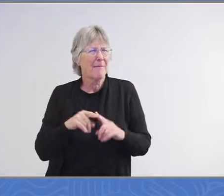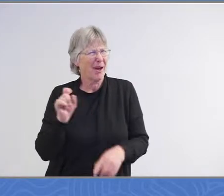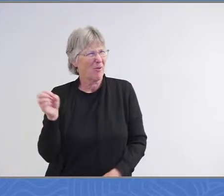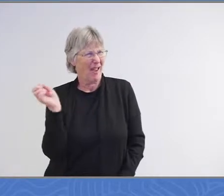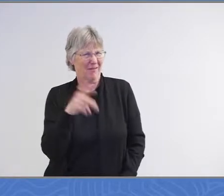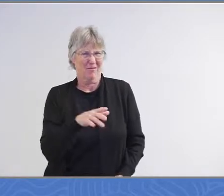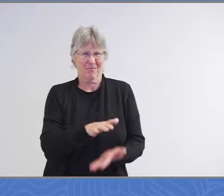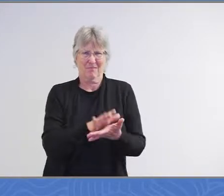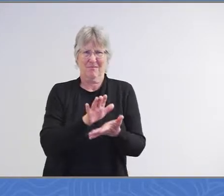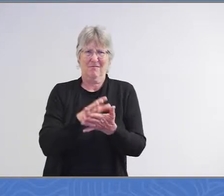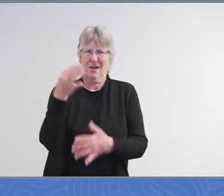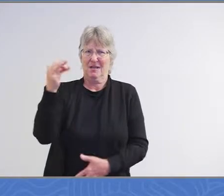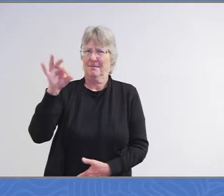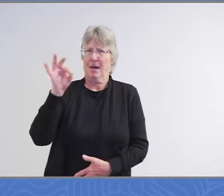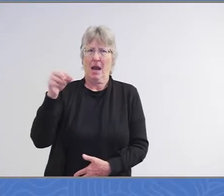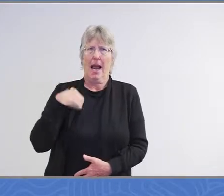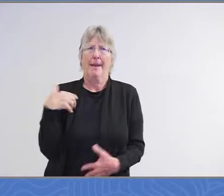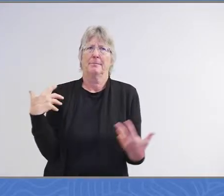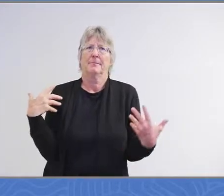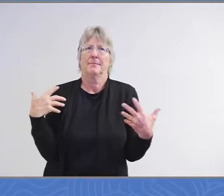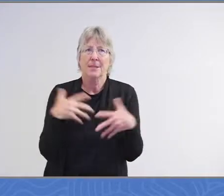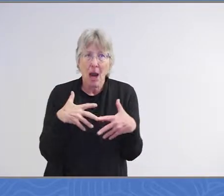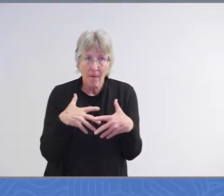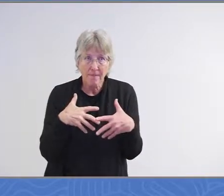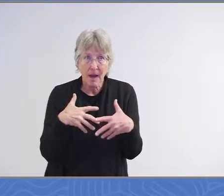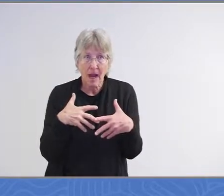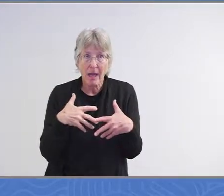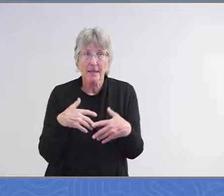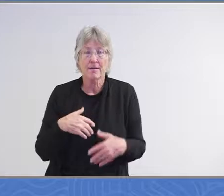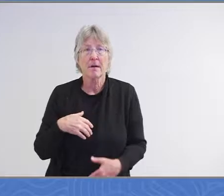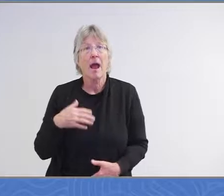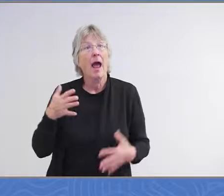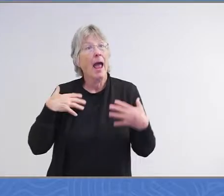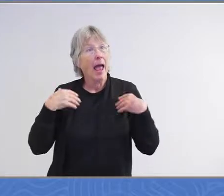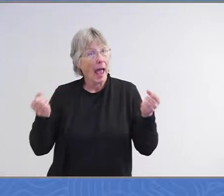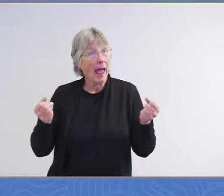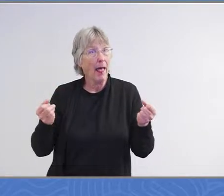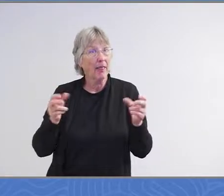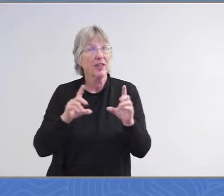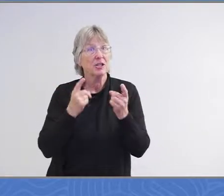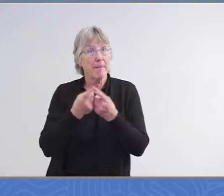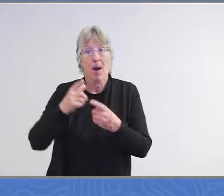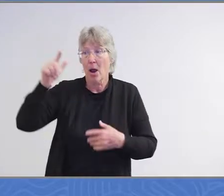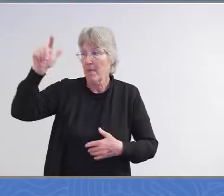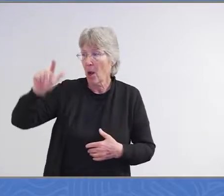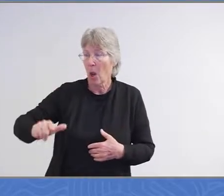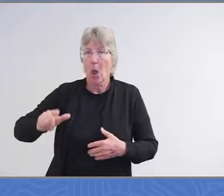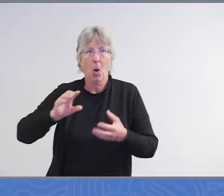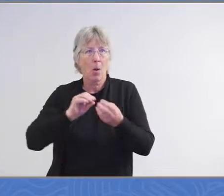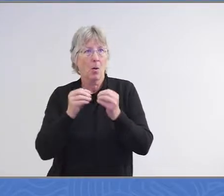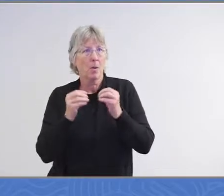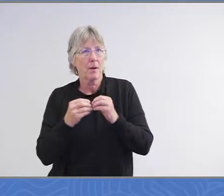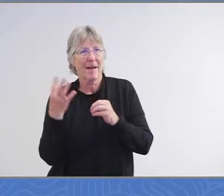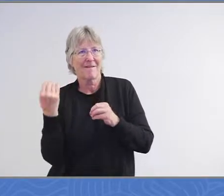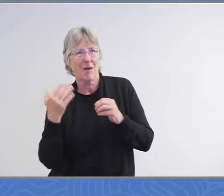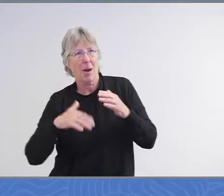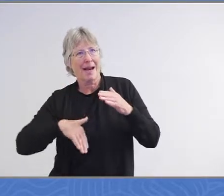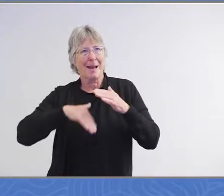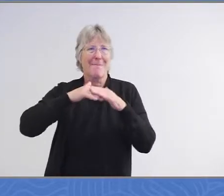Again, I'm very terrified. The health department has lowered the numbers to 14 capacity in the classroom,